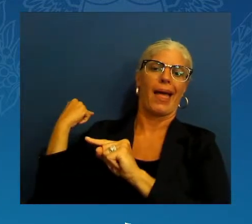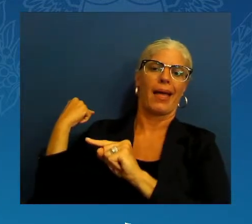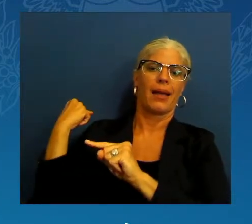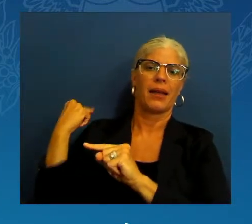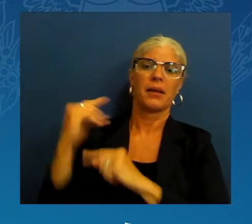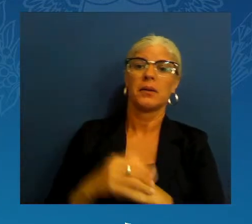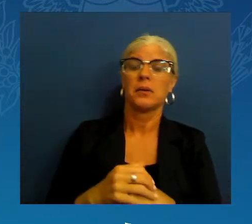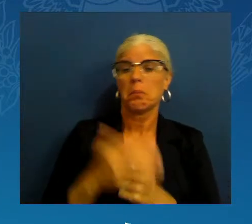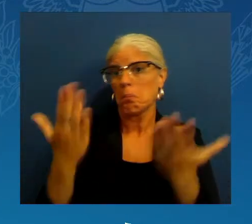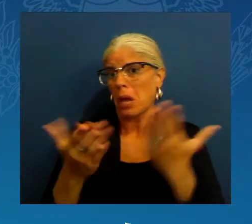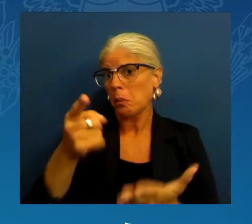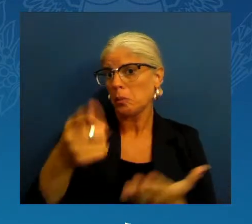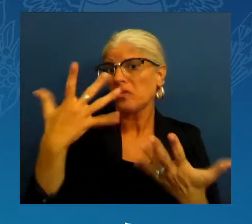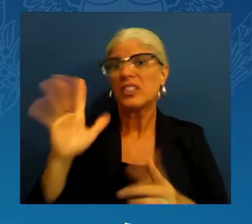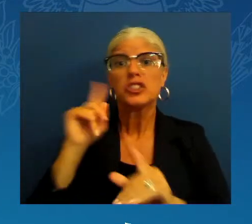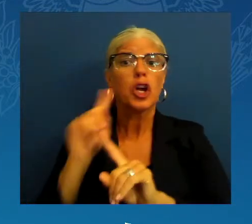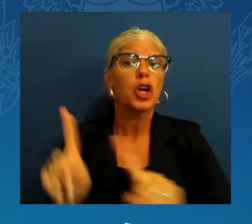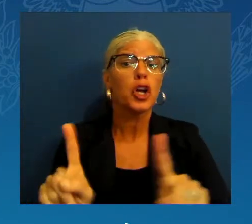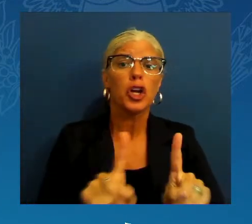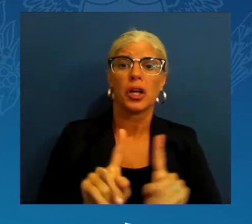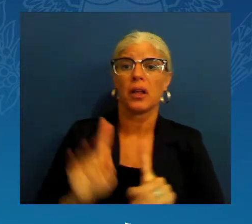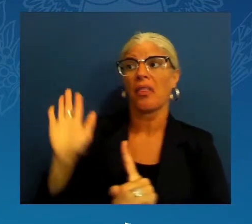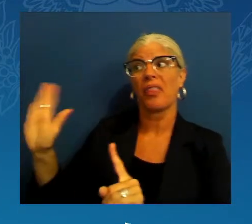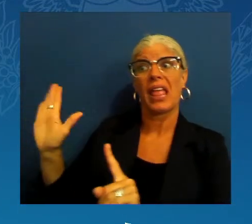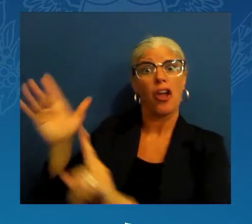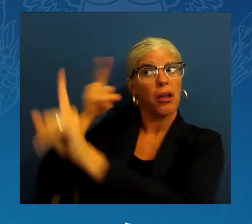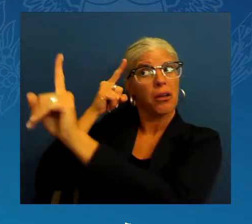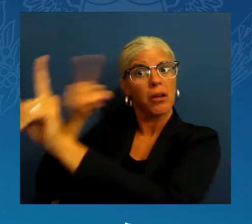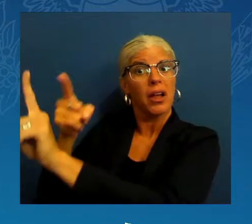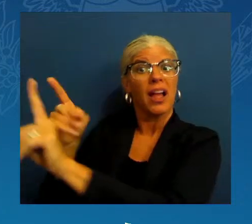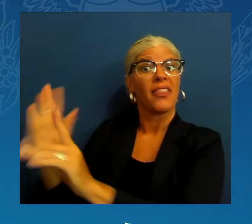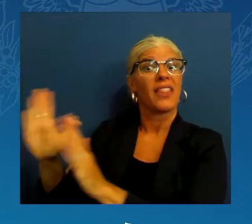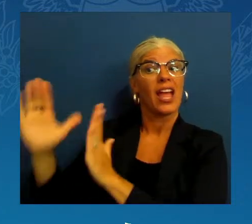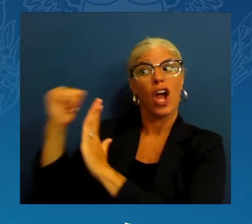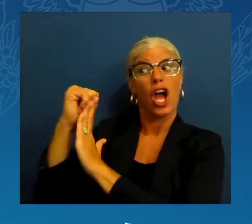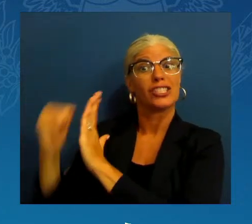The Vice President: Right. And it is a 900-page agenda of extremism.